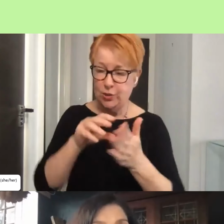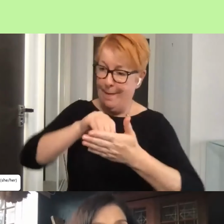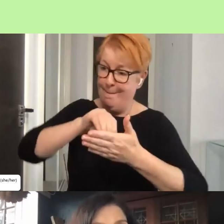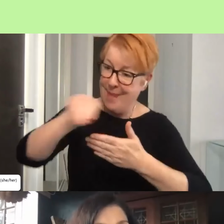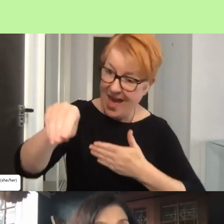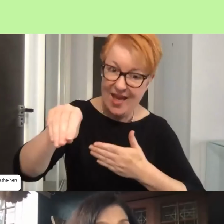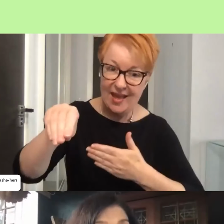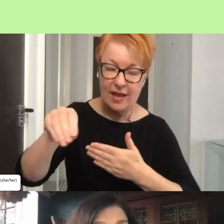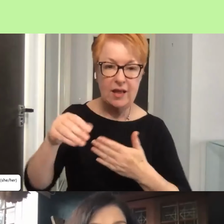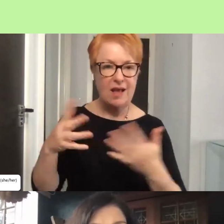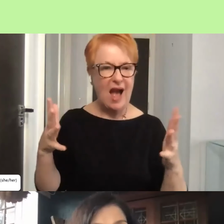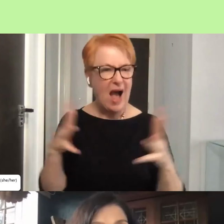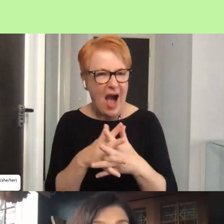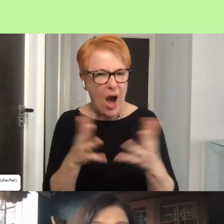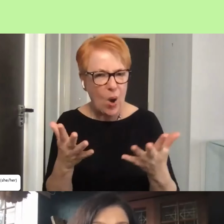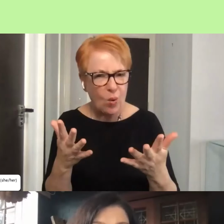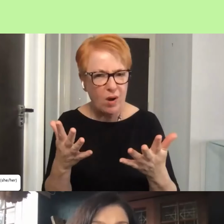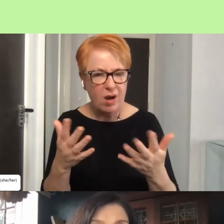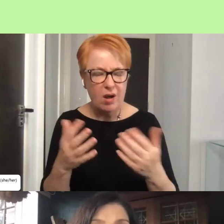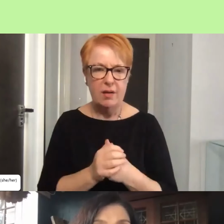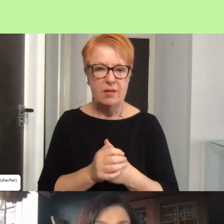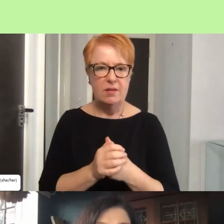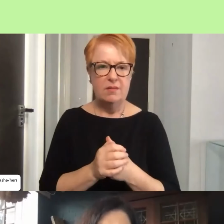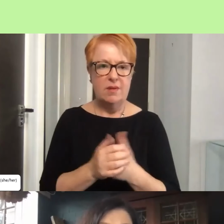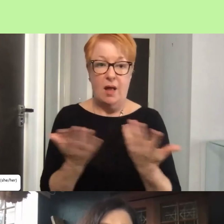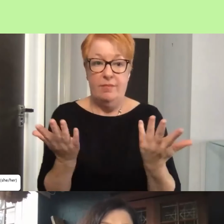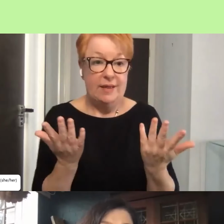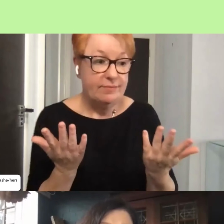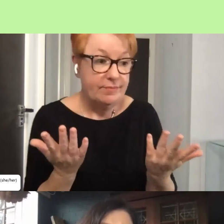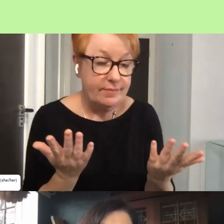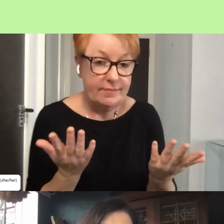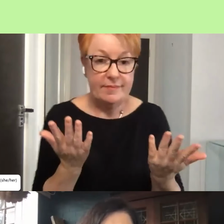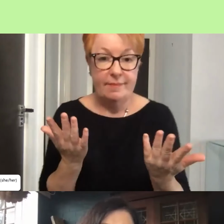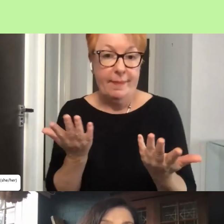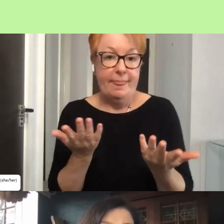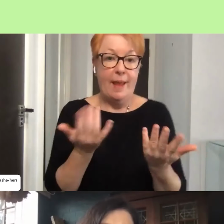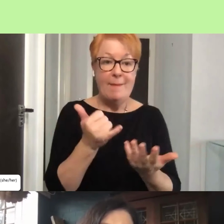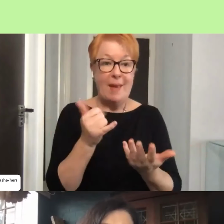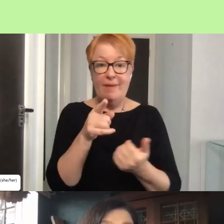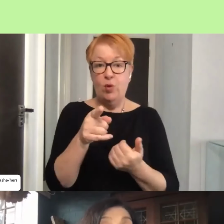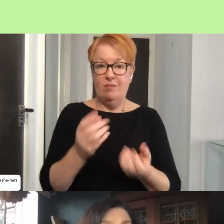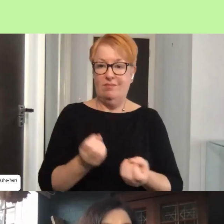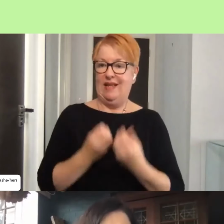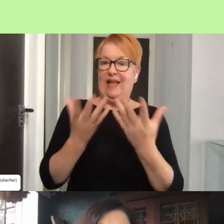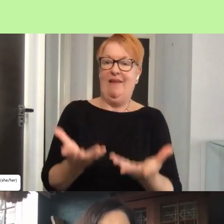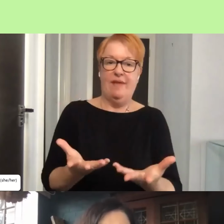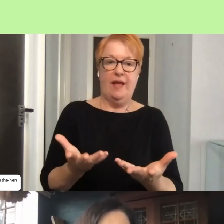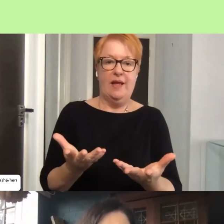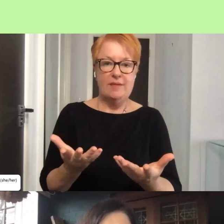So, unless you're giving away a private, you know, thing, an agreement that you make with